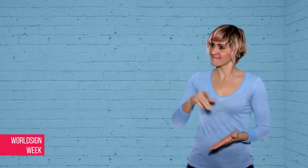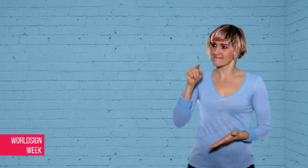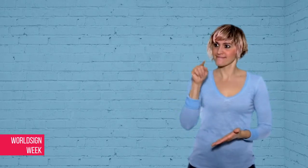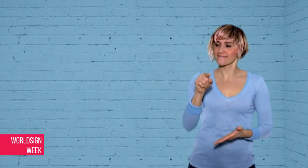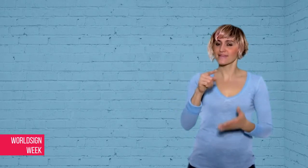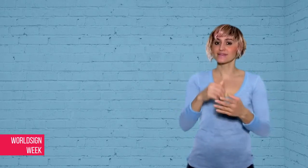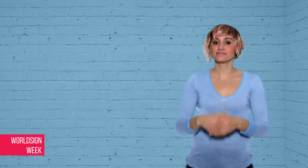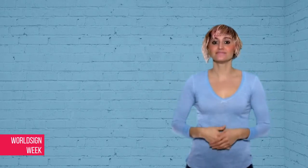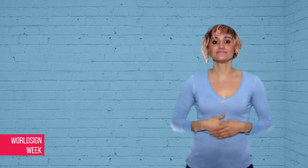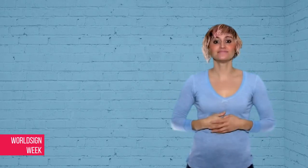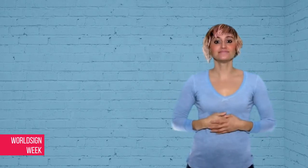that!